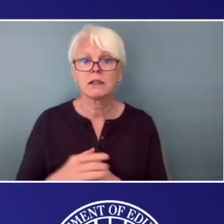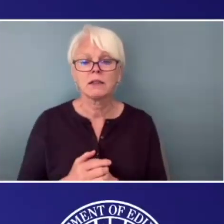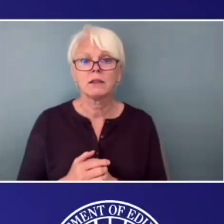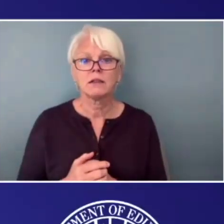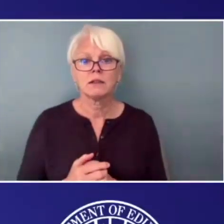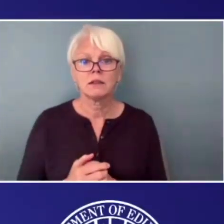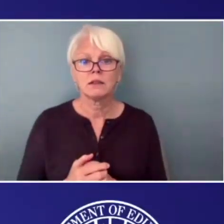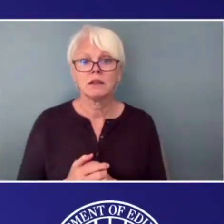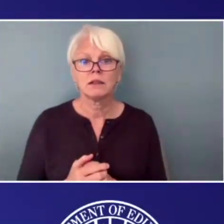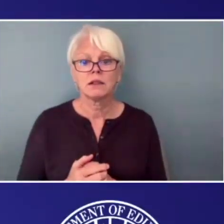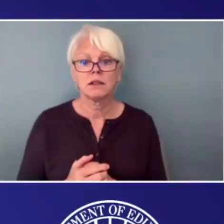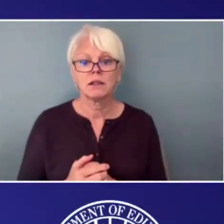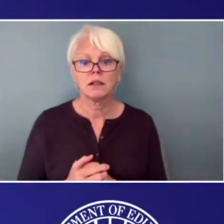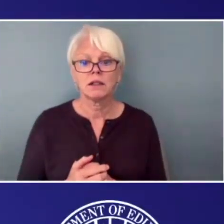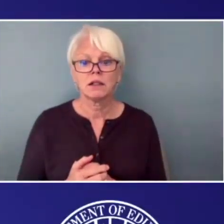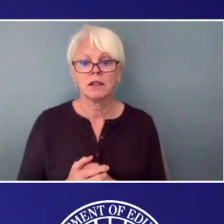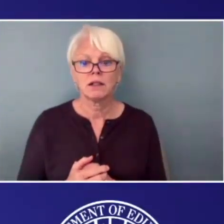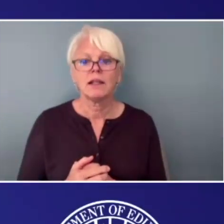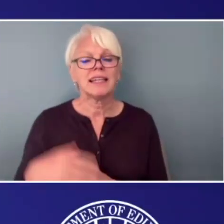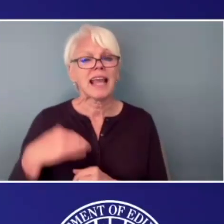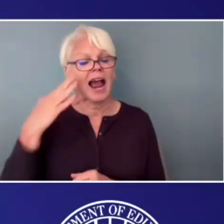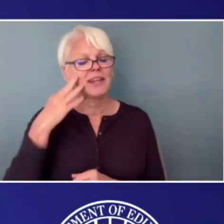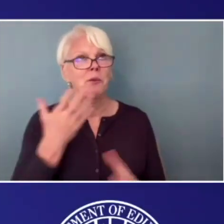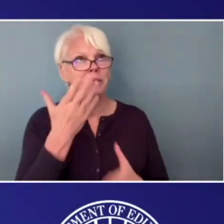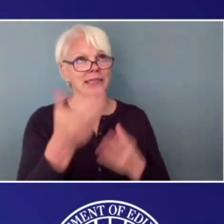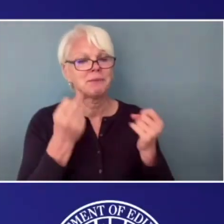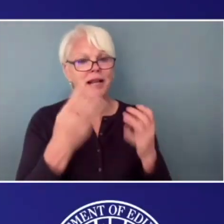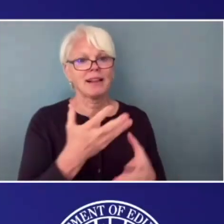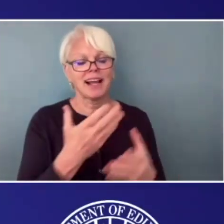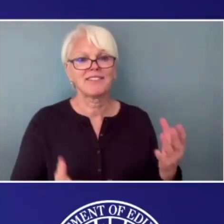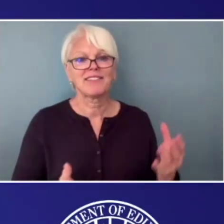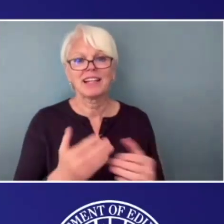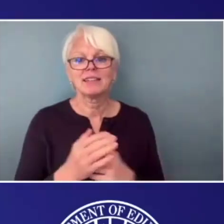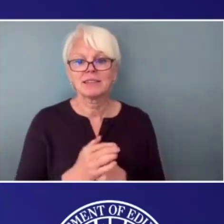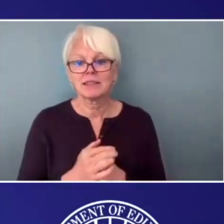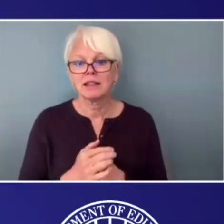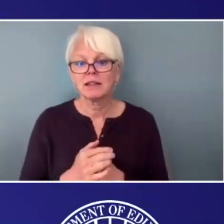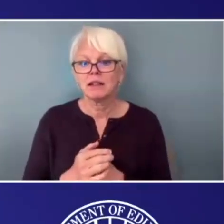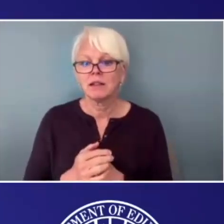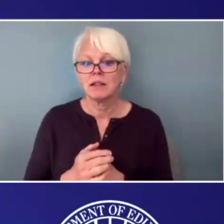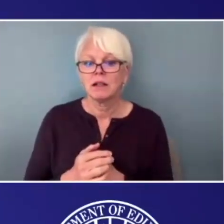Sorry. I know that we submitted quite a few things. Are those -- is that with regards to the repayment plans or?